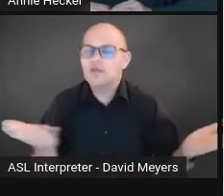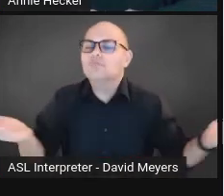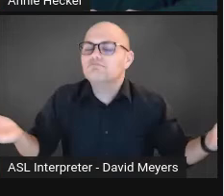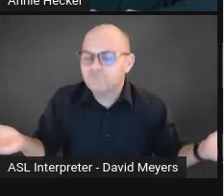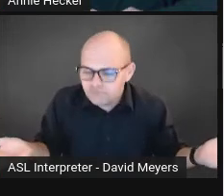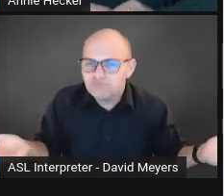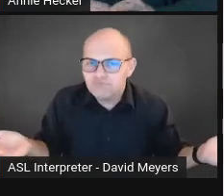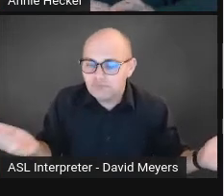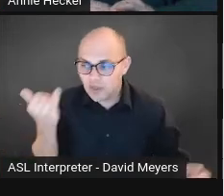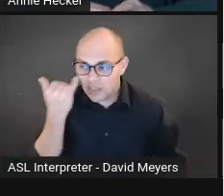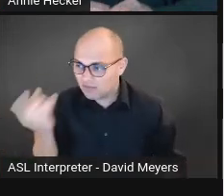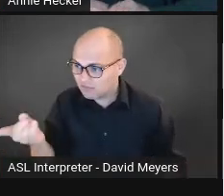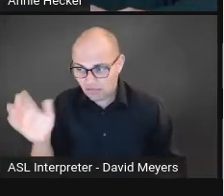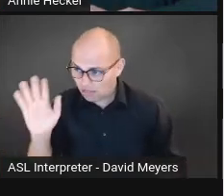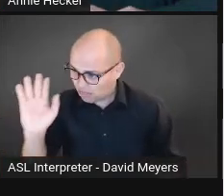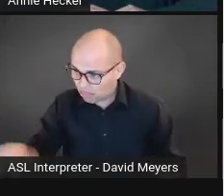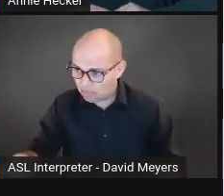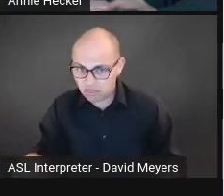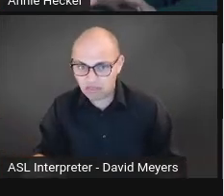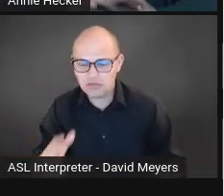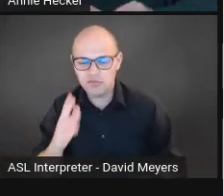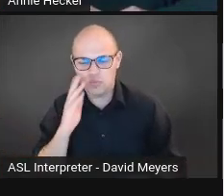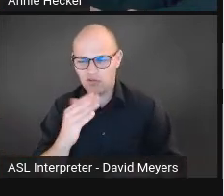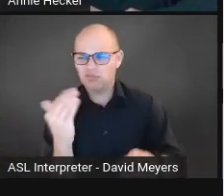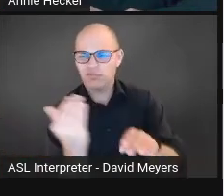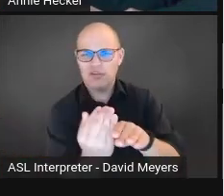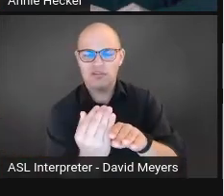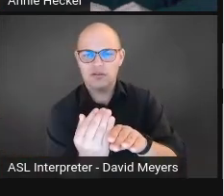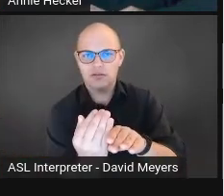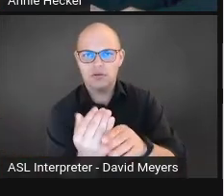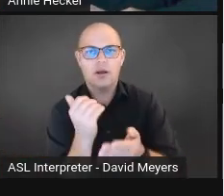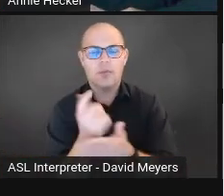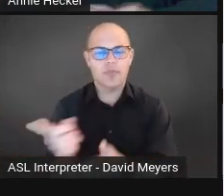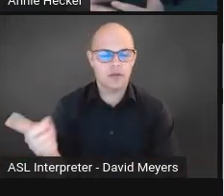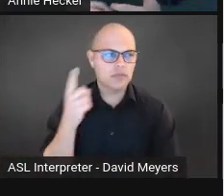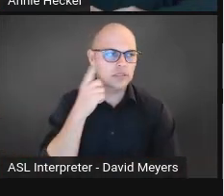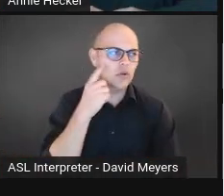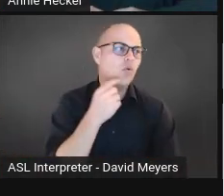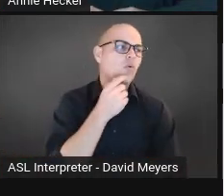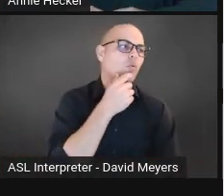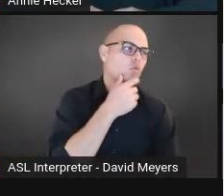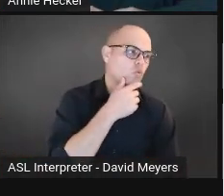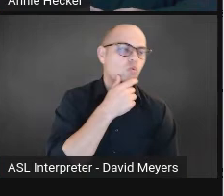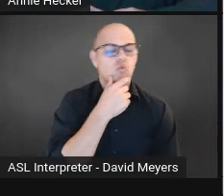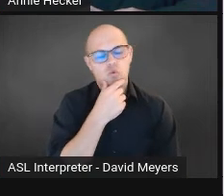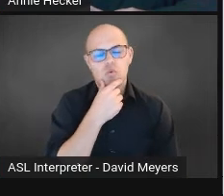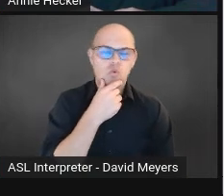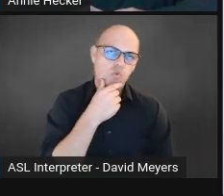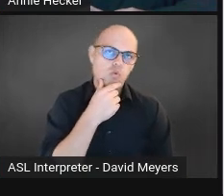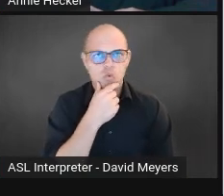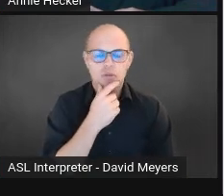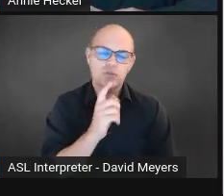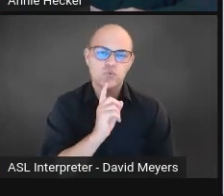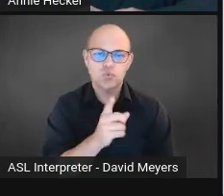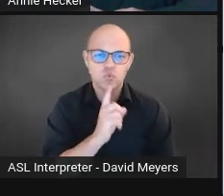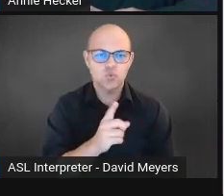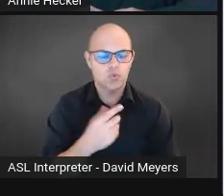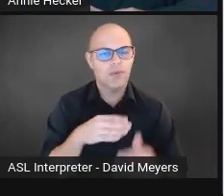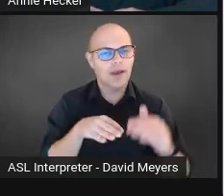from using it is really always a great approach to use because accessibility support isn't special.